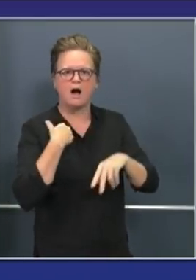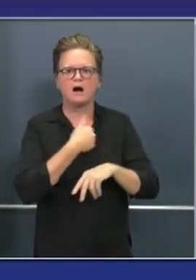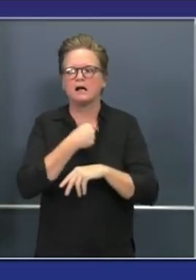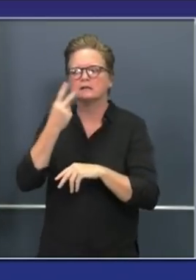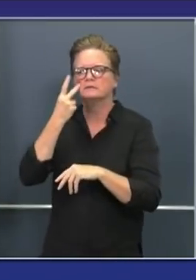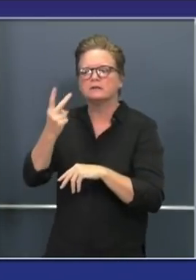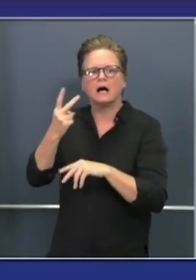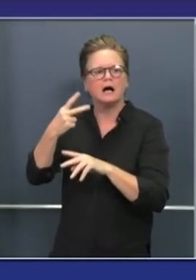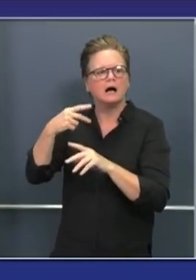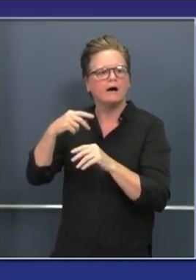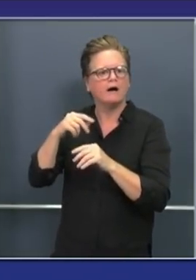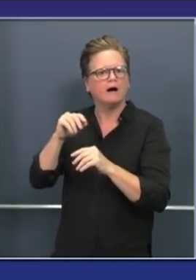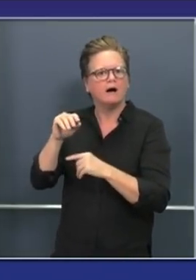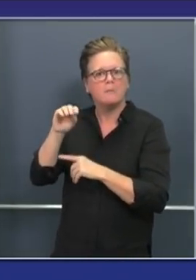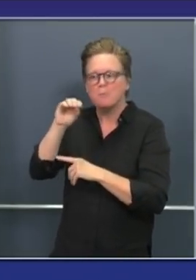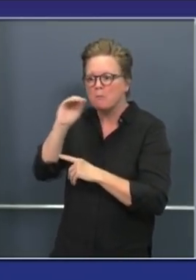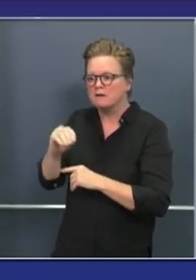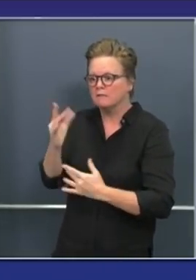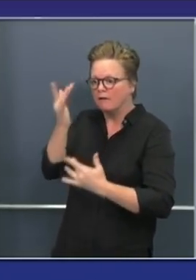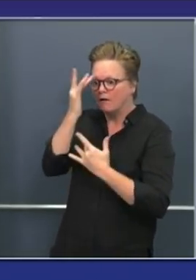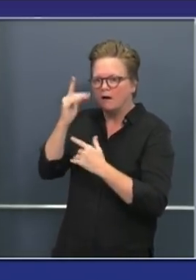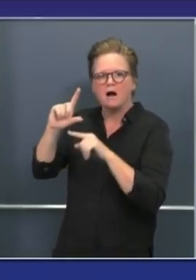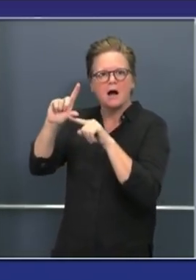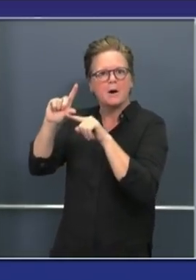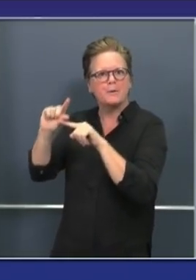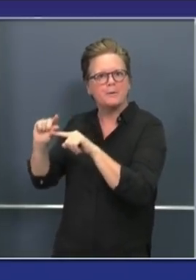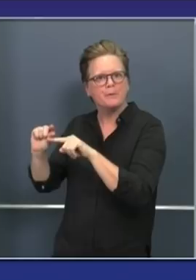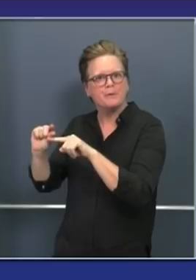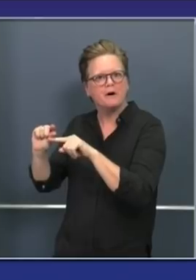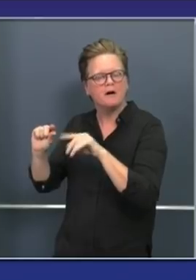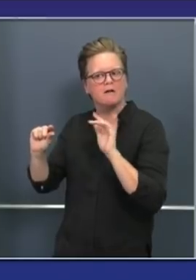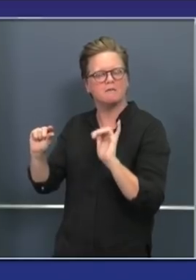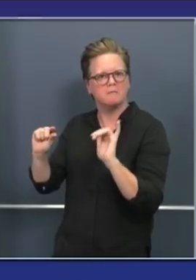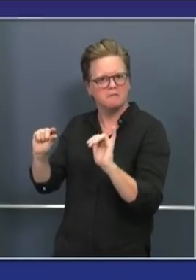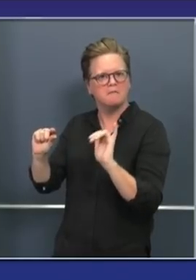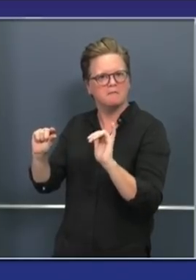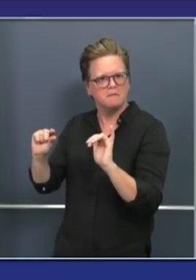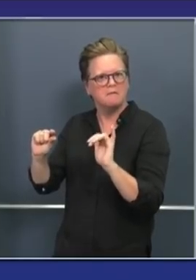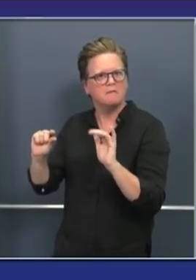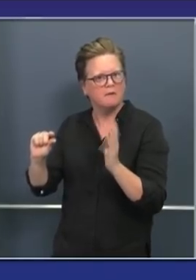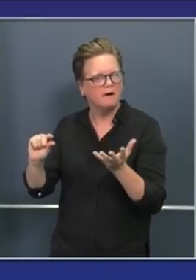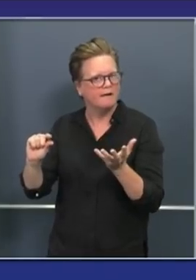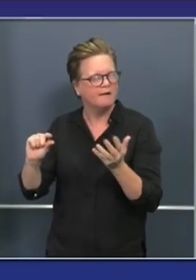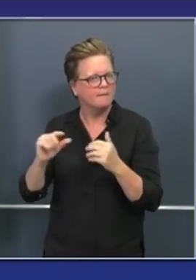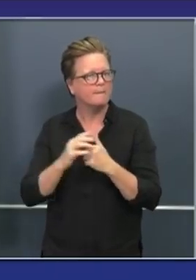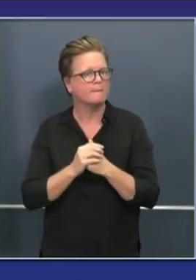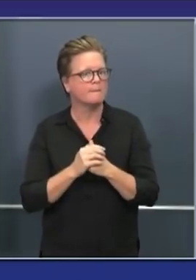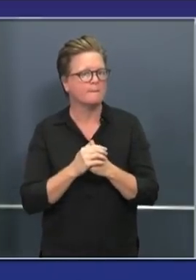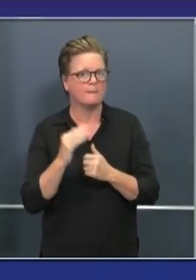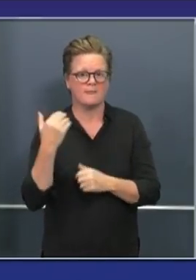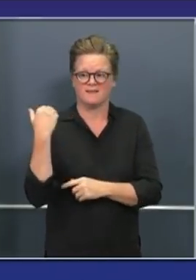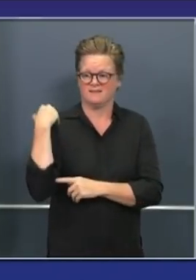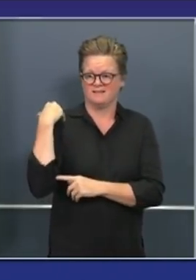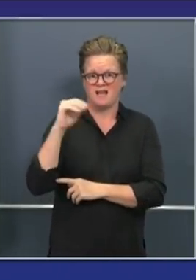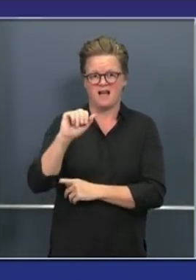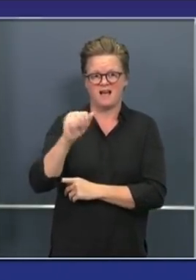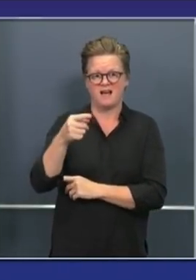COVID-19 SINCE WE BEGAN TESTING HERE IN THE STATE OF CALIFORNIA IN EARLY APRIL. REMARKABLY, IF YOU LOOK BACK AT